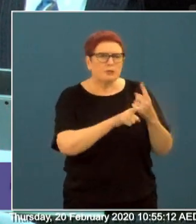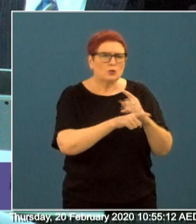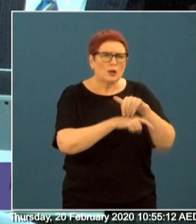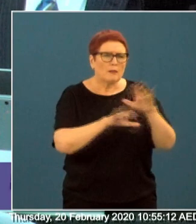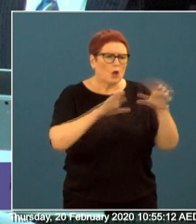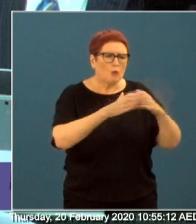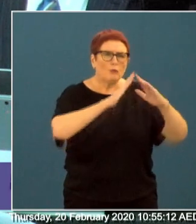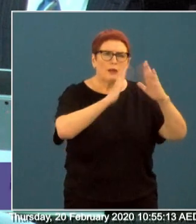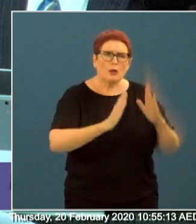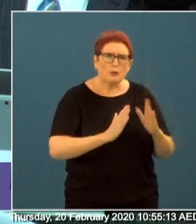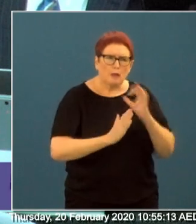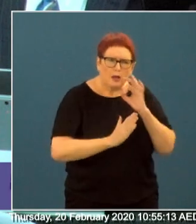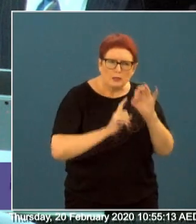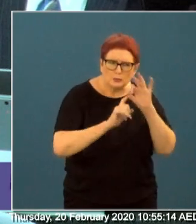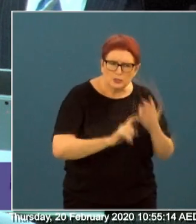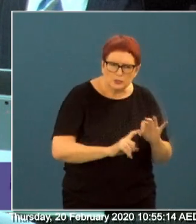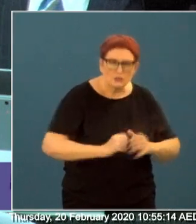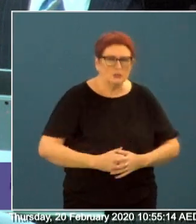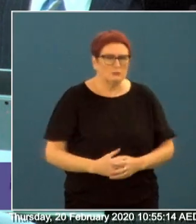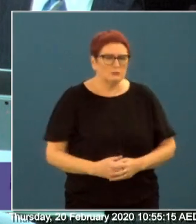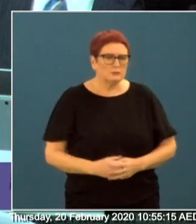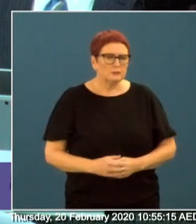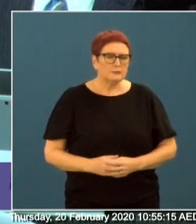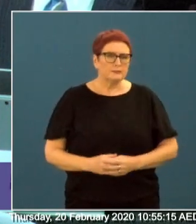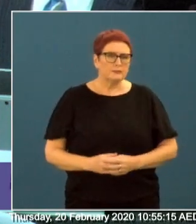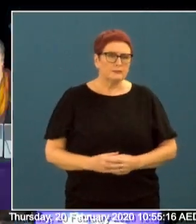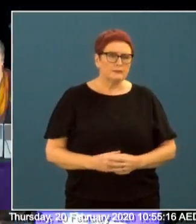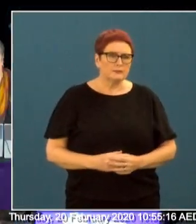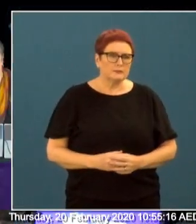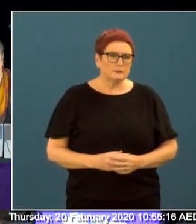to ask you whether you think that would be an important area